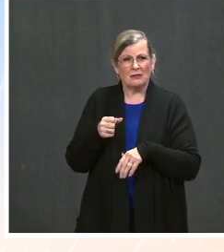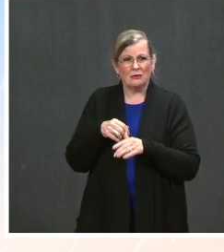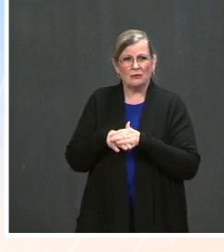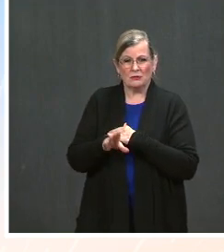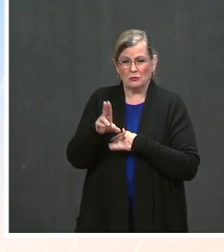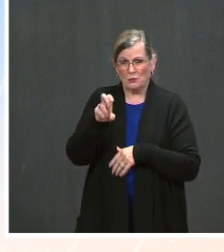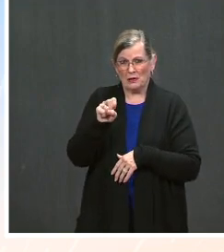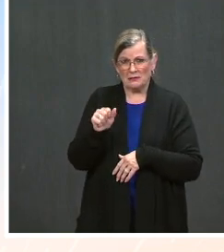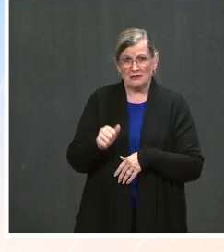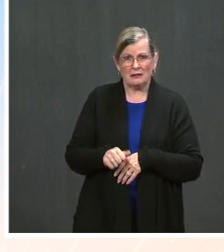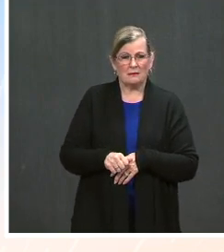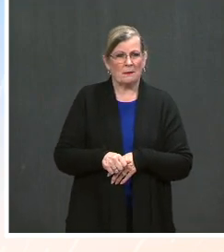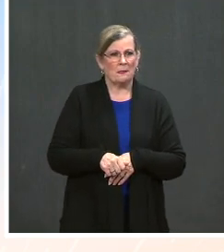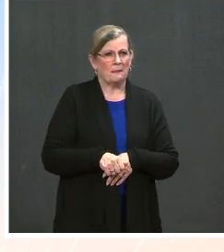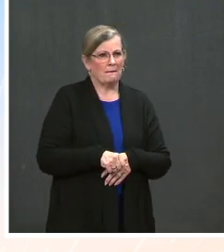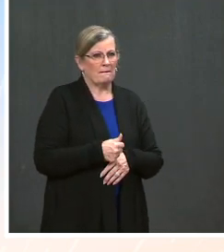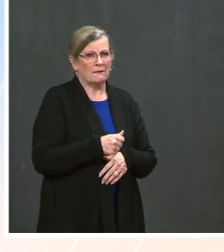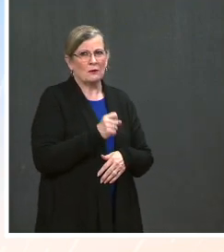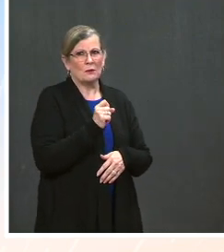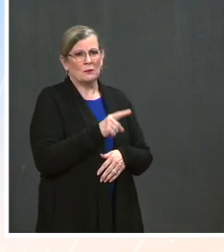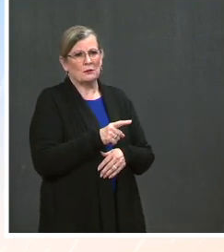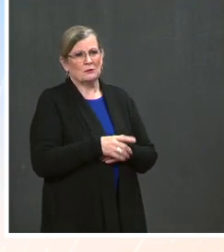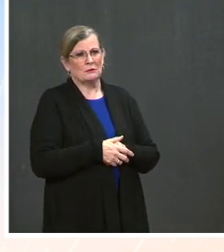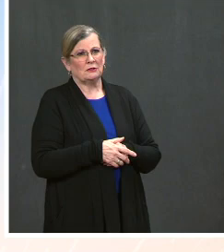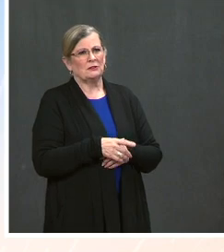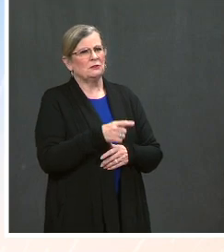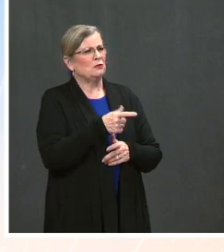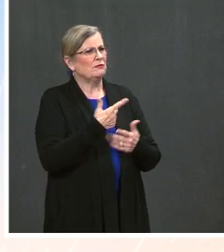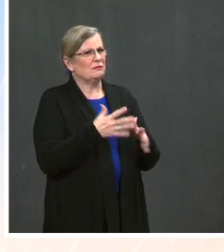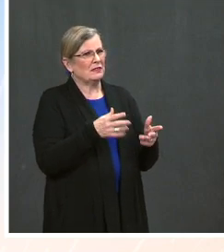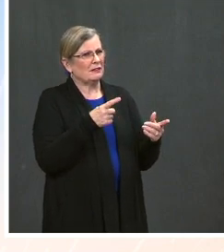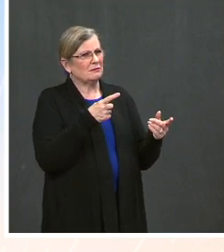and dealing with some of the operational issues that are being dealt with along the border